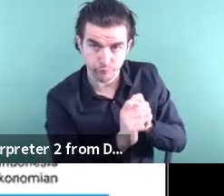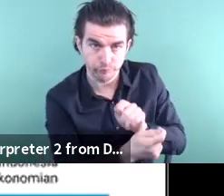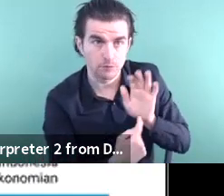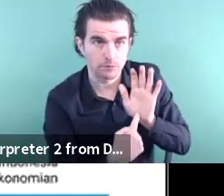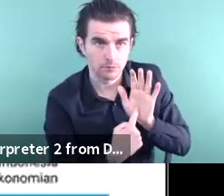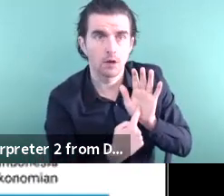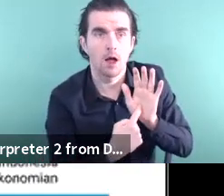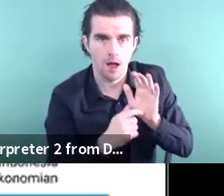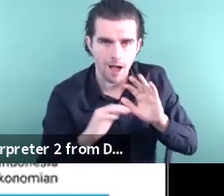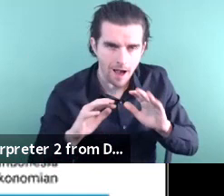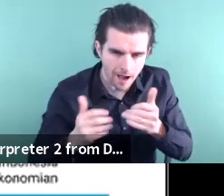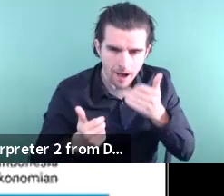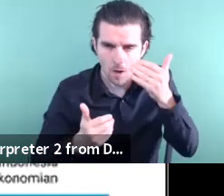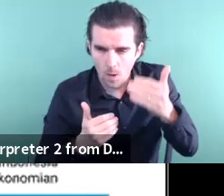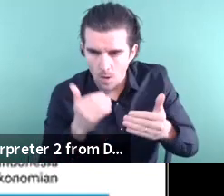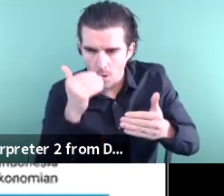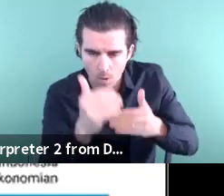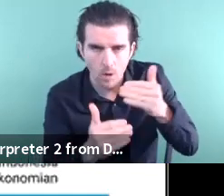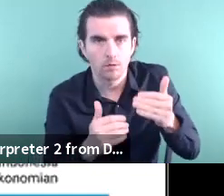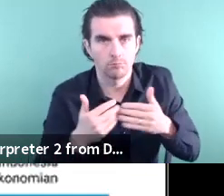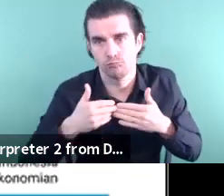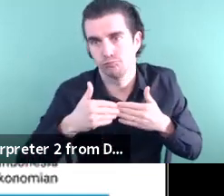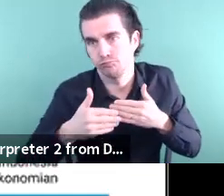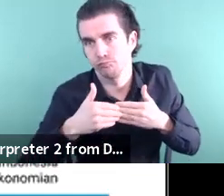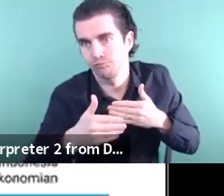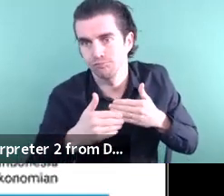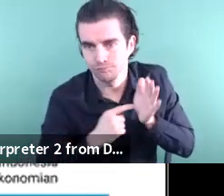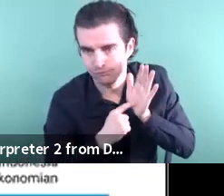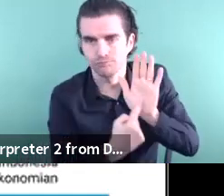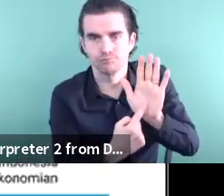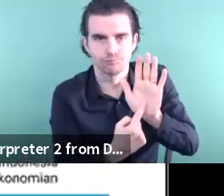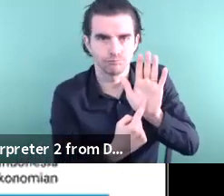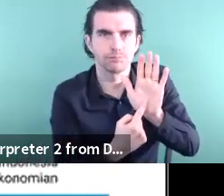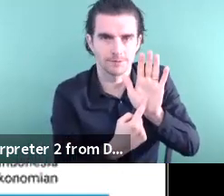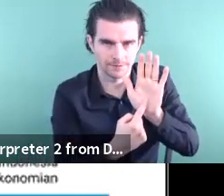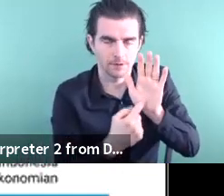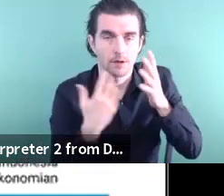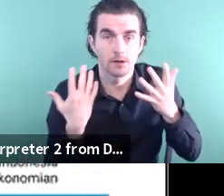are happening and how can it inform the options that we're considering as well.